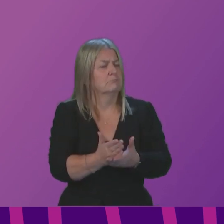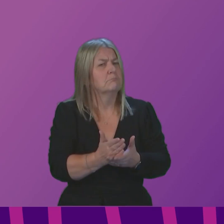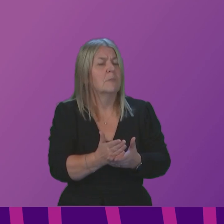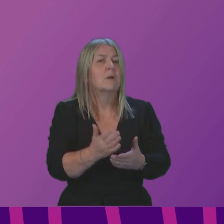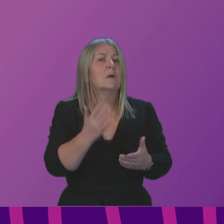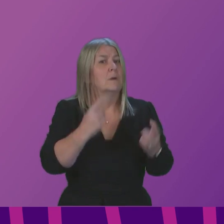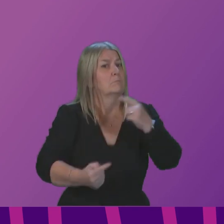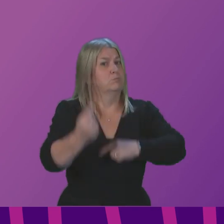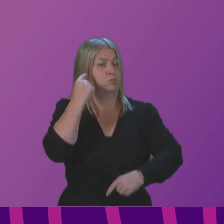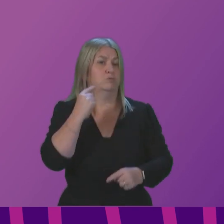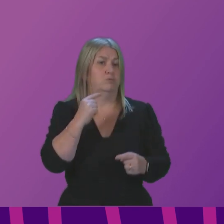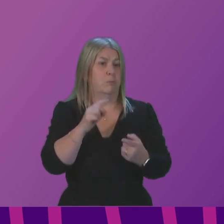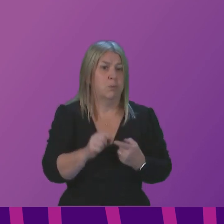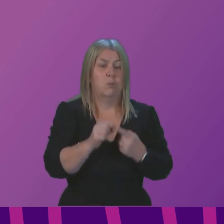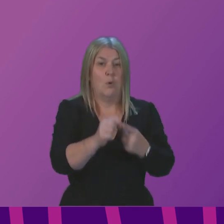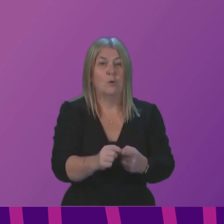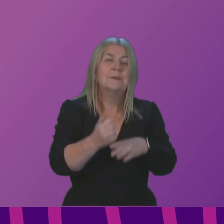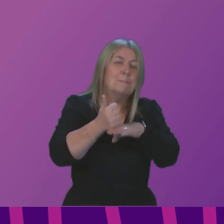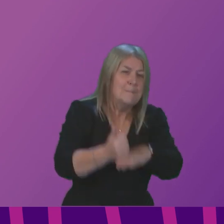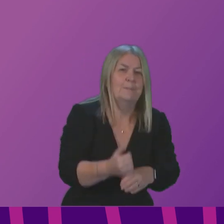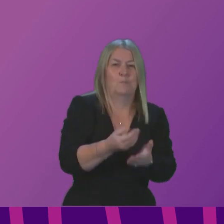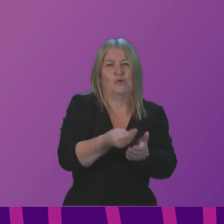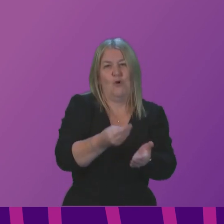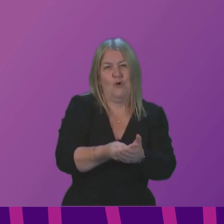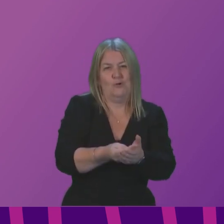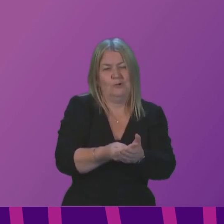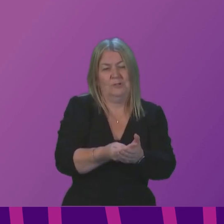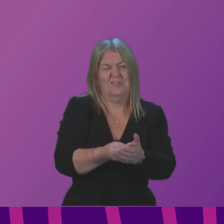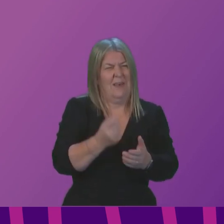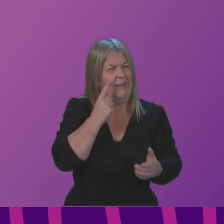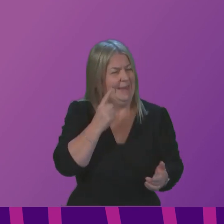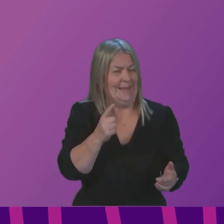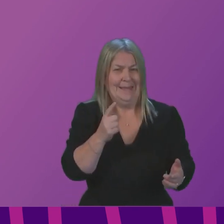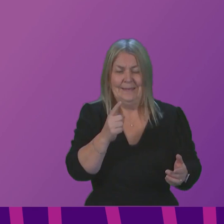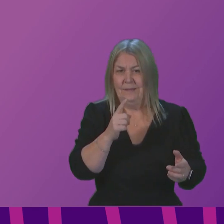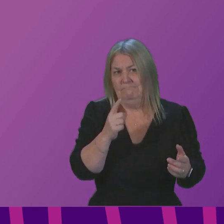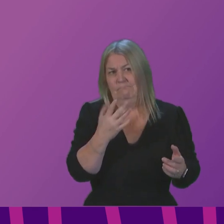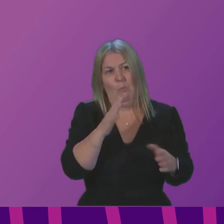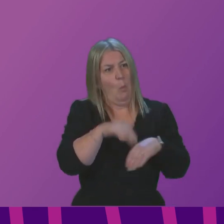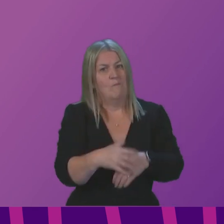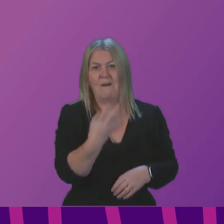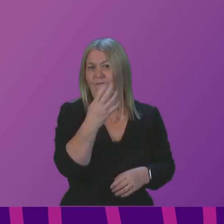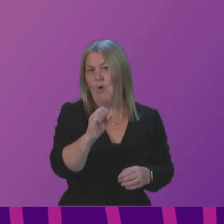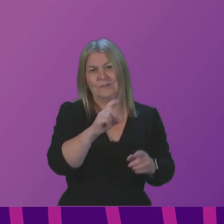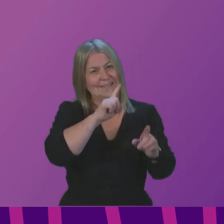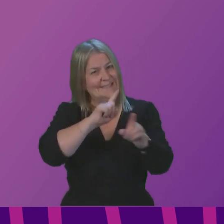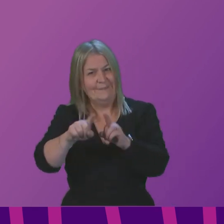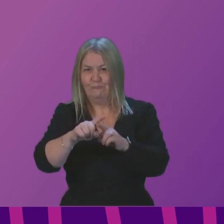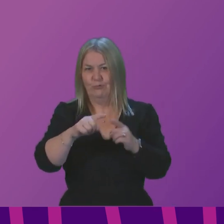unit pricing, it was one of, I think, 40 different actions that were put forward in our alcohol strategy.